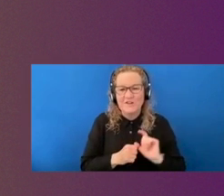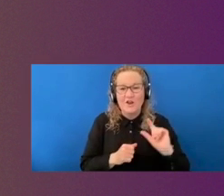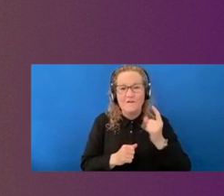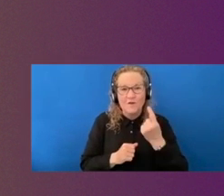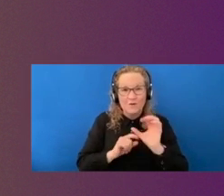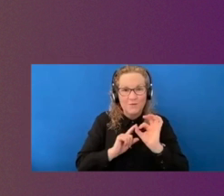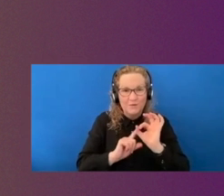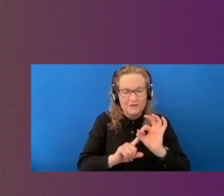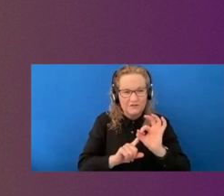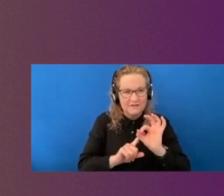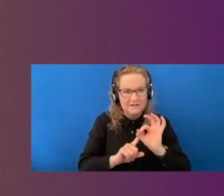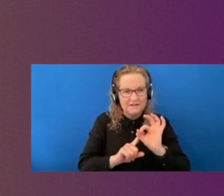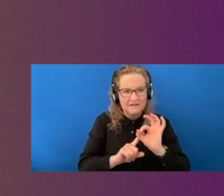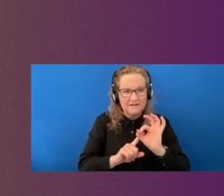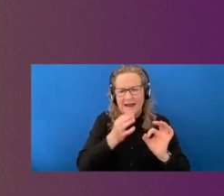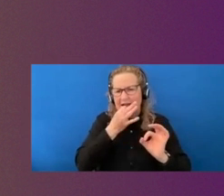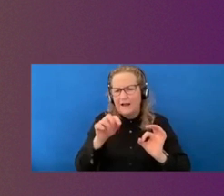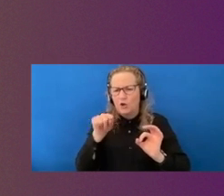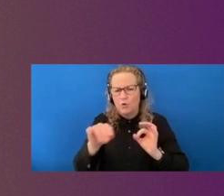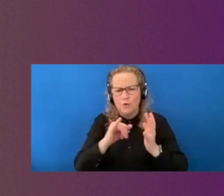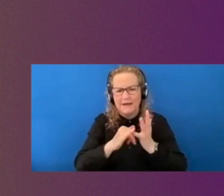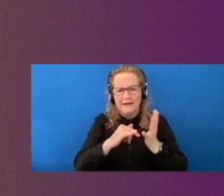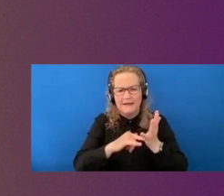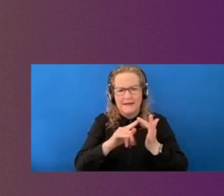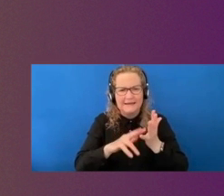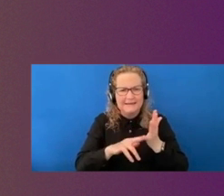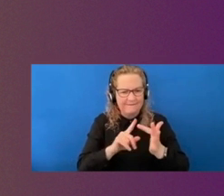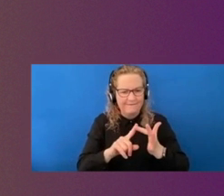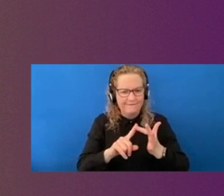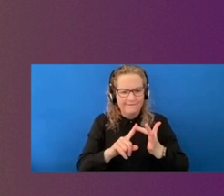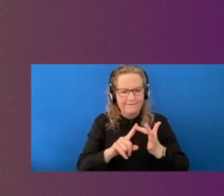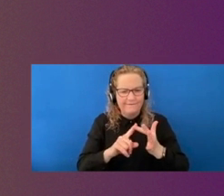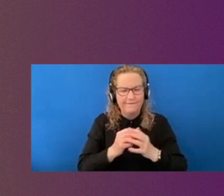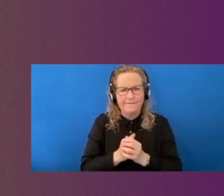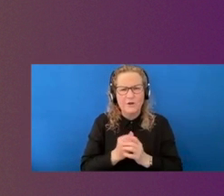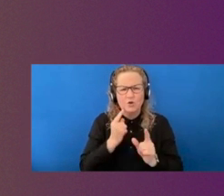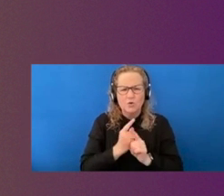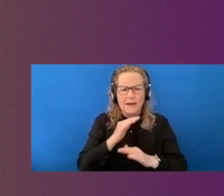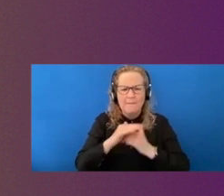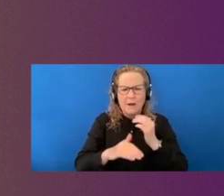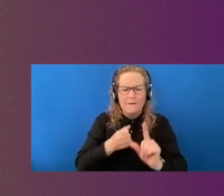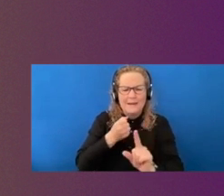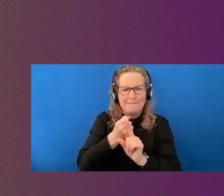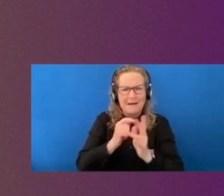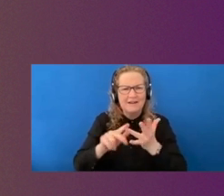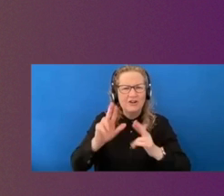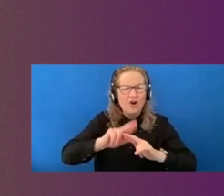is to you steve and this is talking about the impact of Covid um for anyone who doesn't